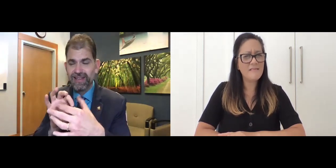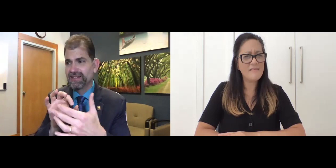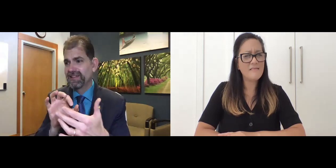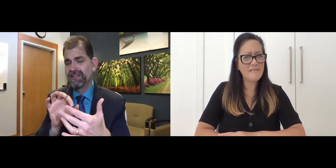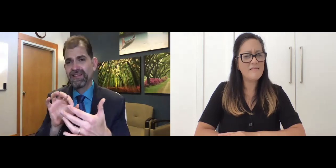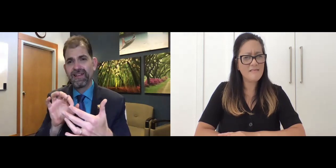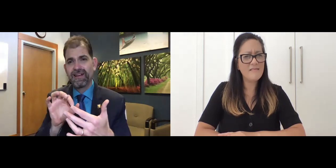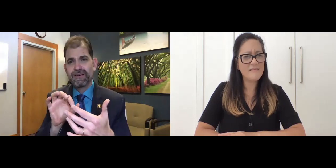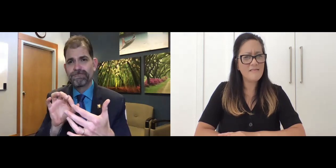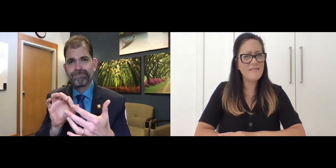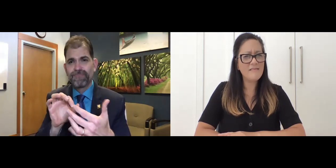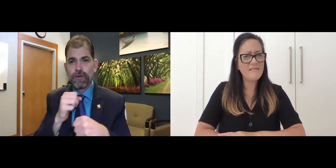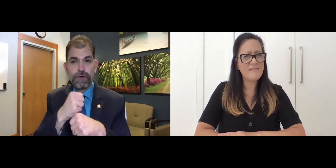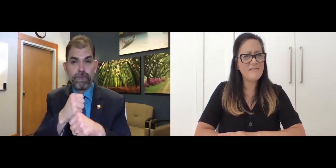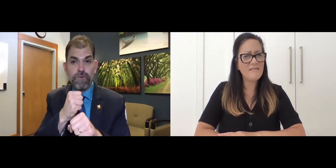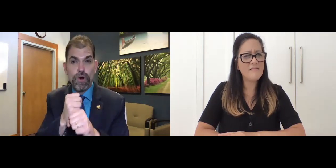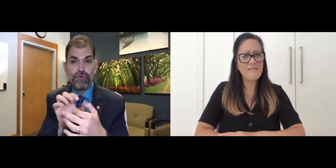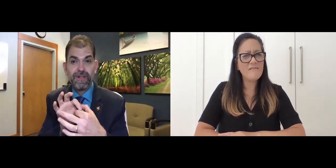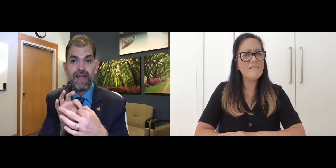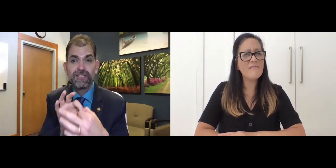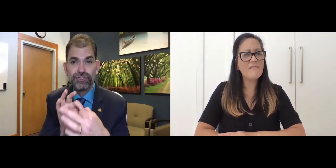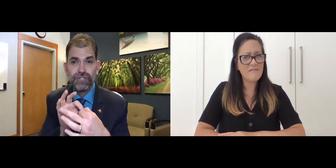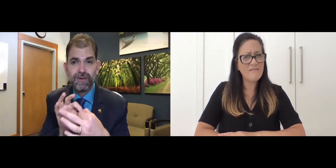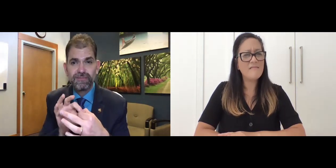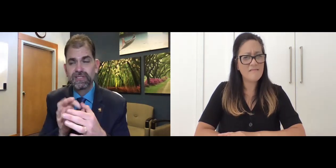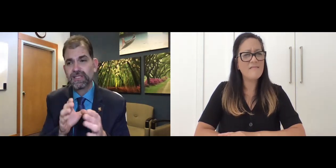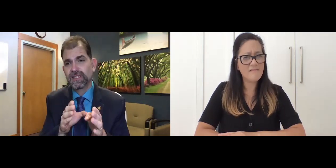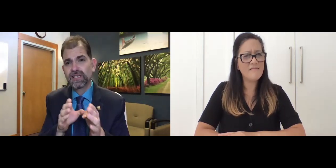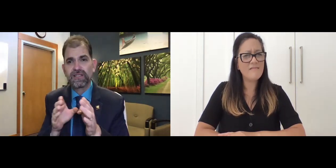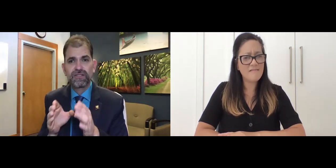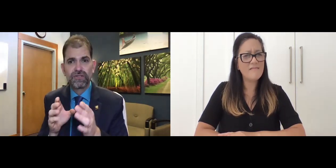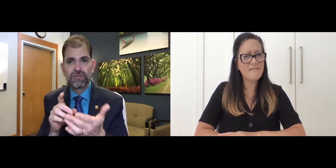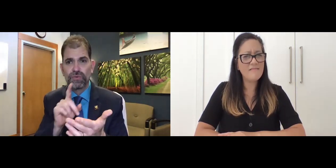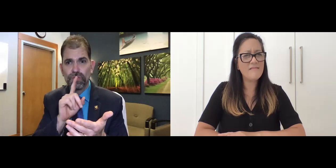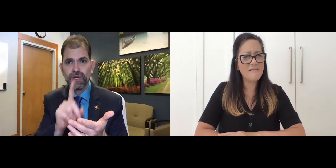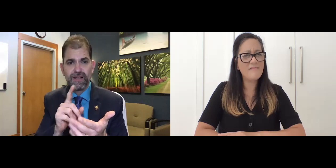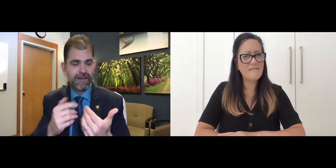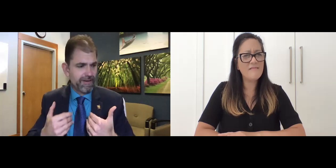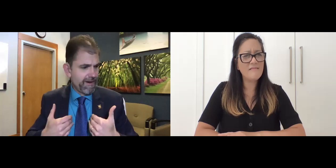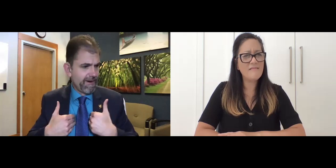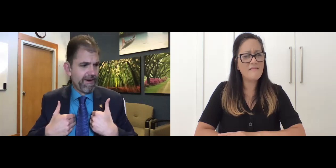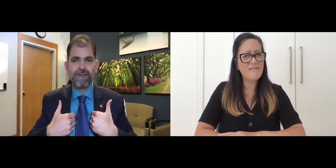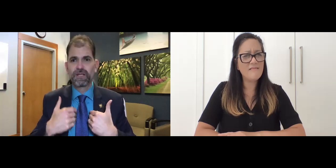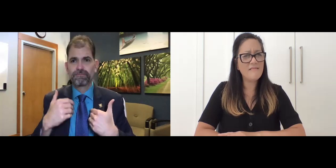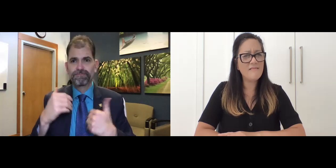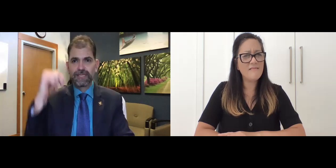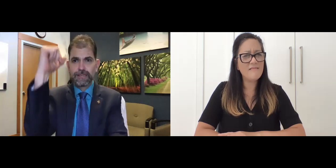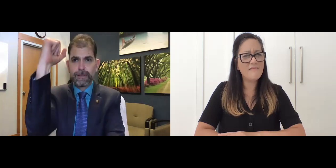brain, that area that allows you to attach to others and form relationships